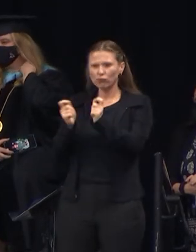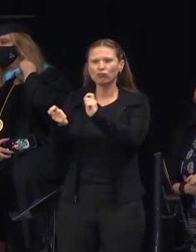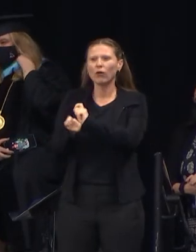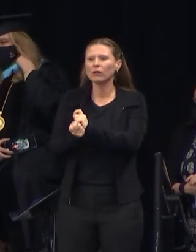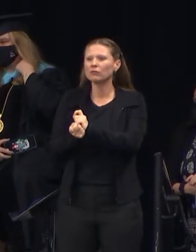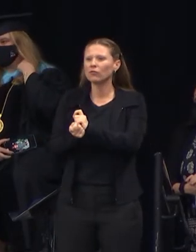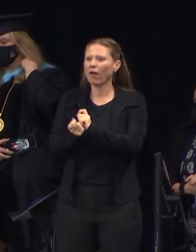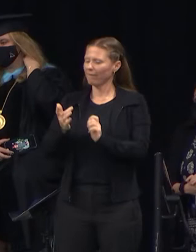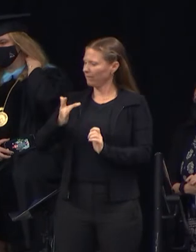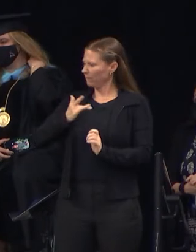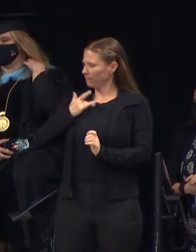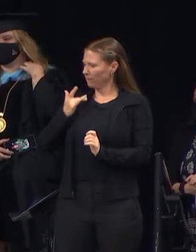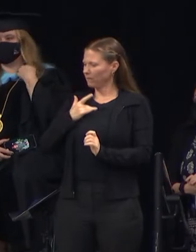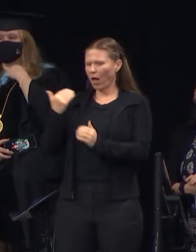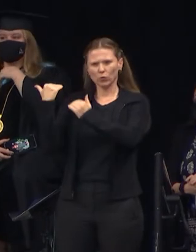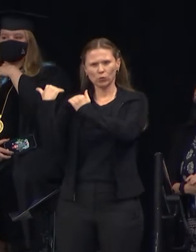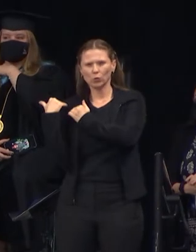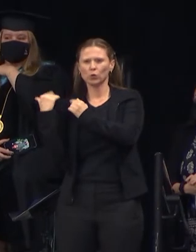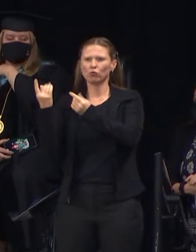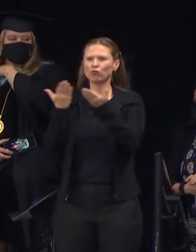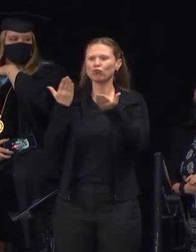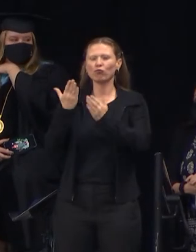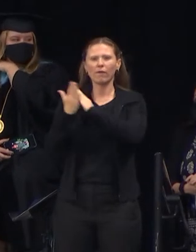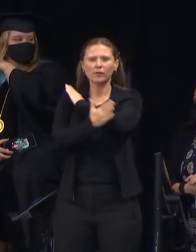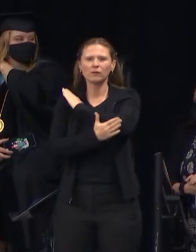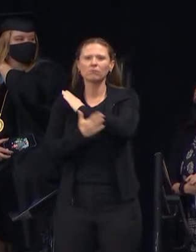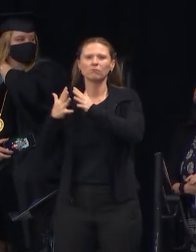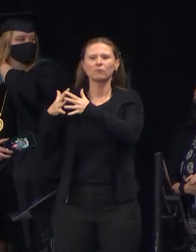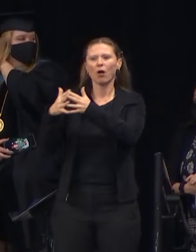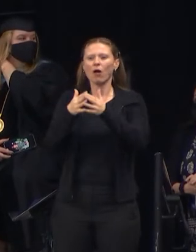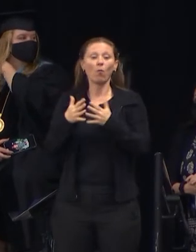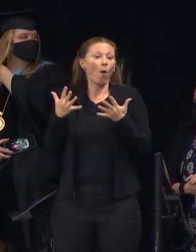You felt a duty to serve your country, or you wanted a new adventure?